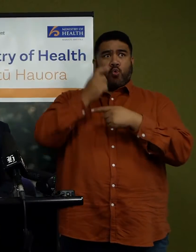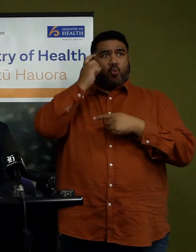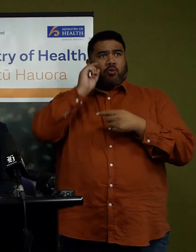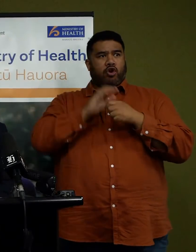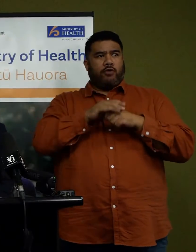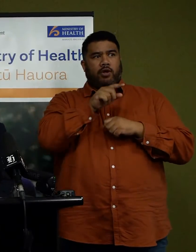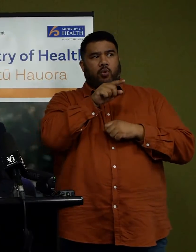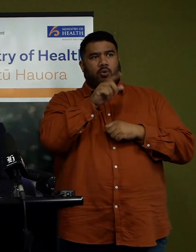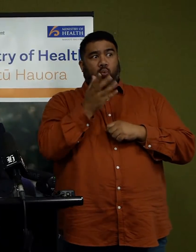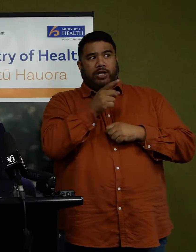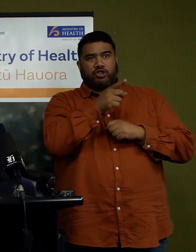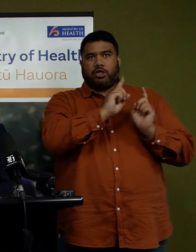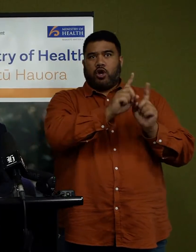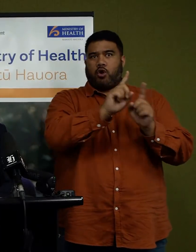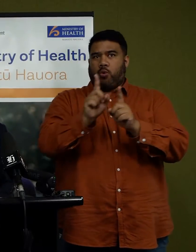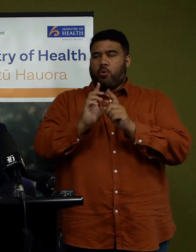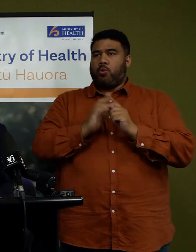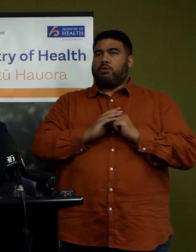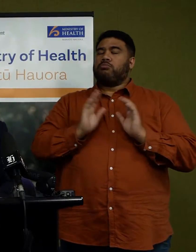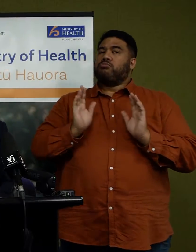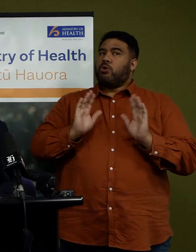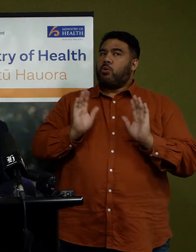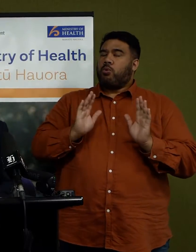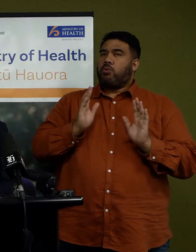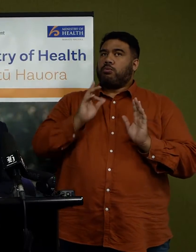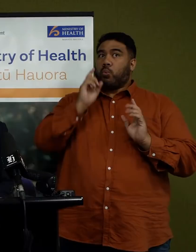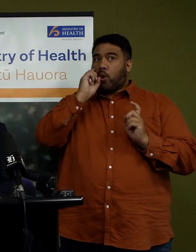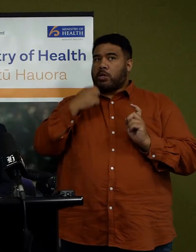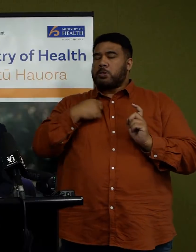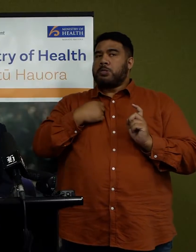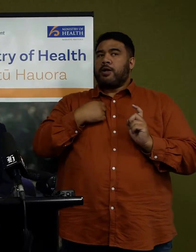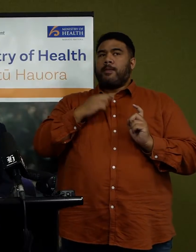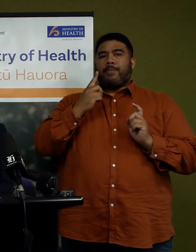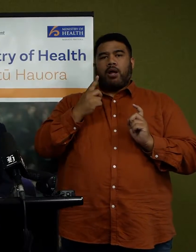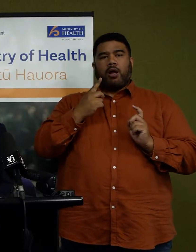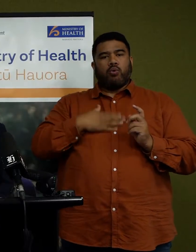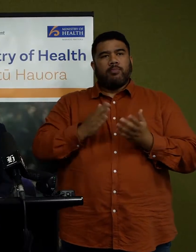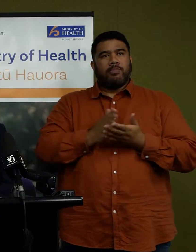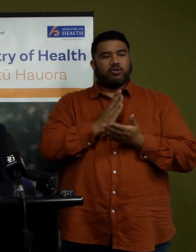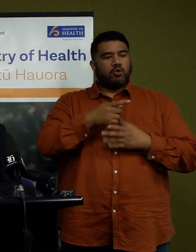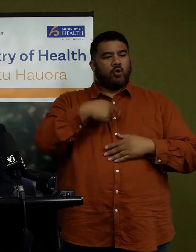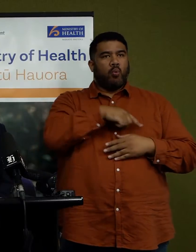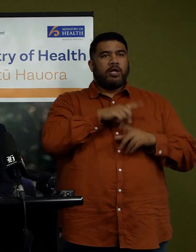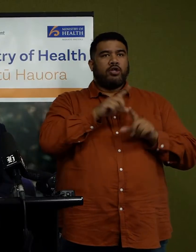What I am concerned is that we get on and do the appropriate contact tracing and put in place